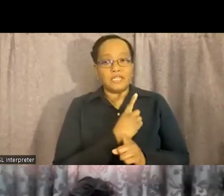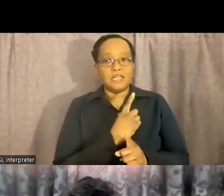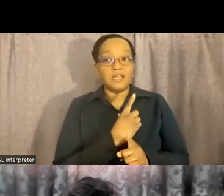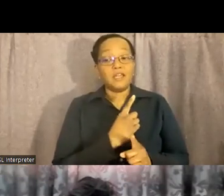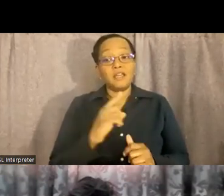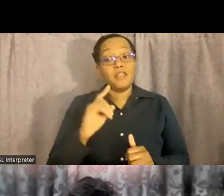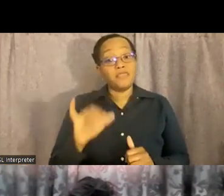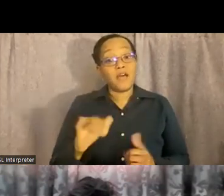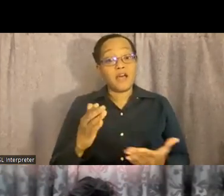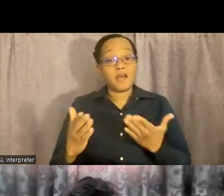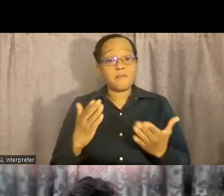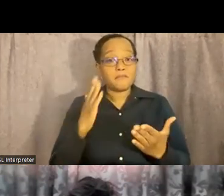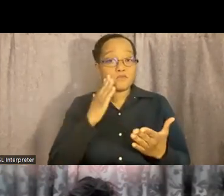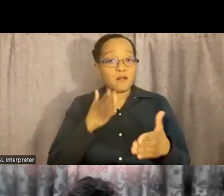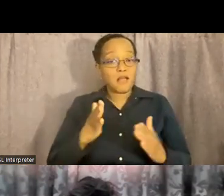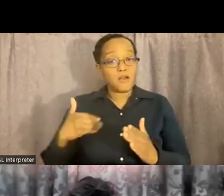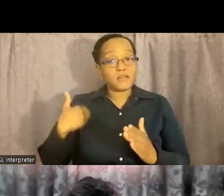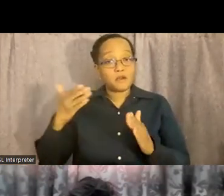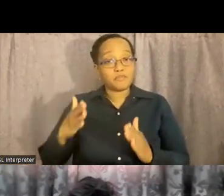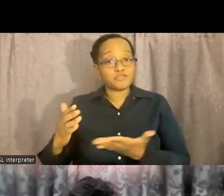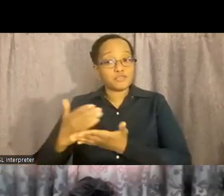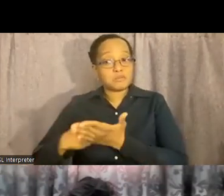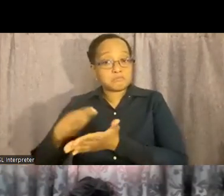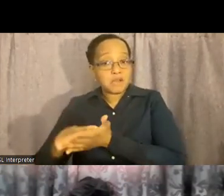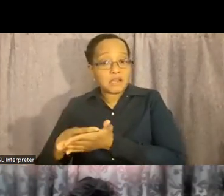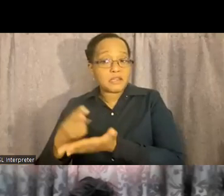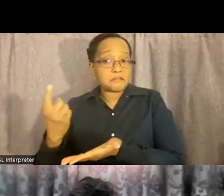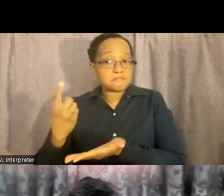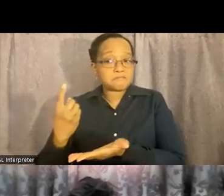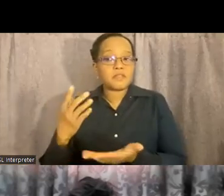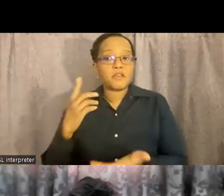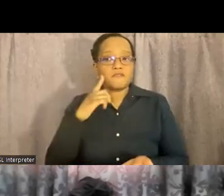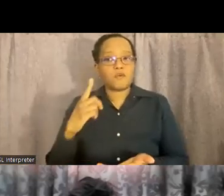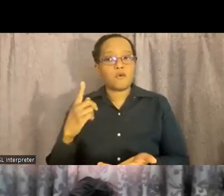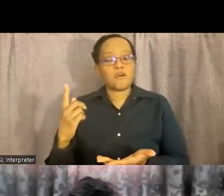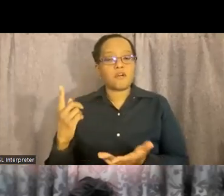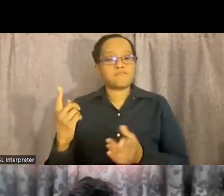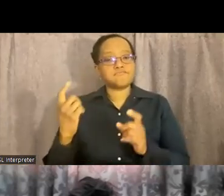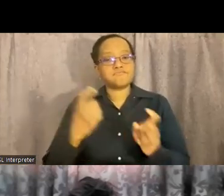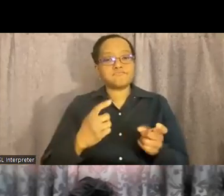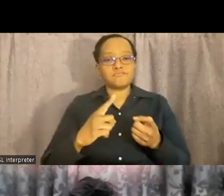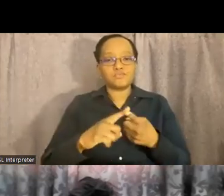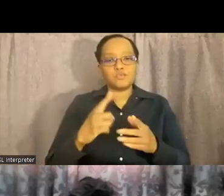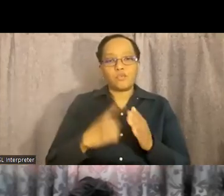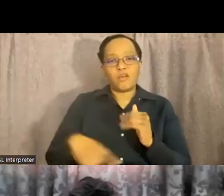Maybe they could be paid, these young folks to add to what they are doing because it is